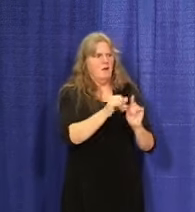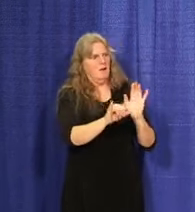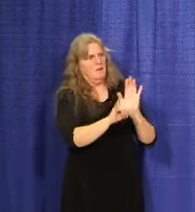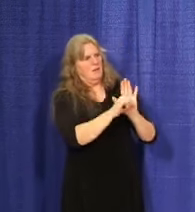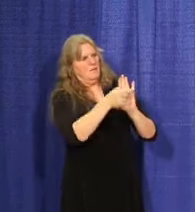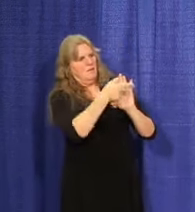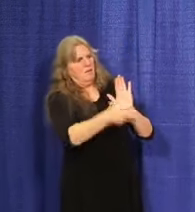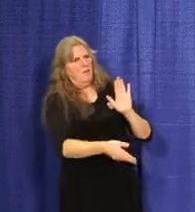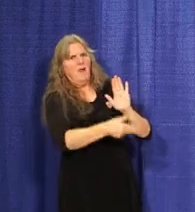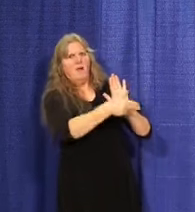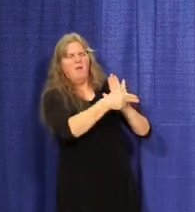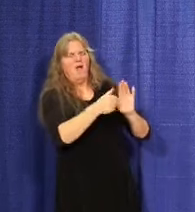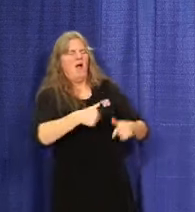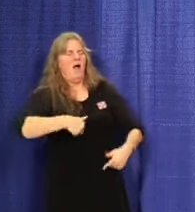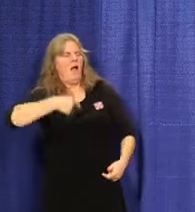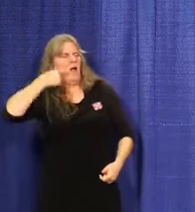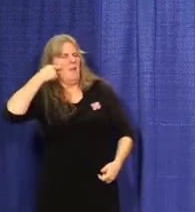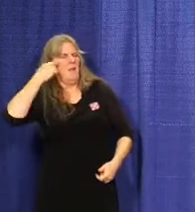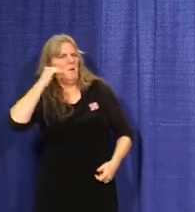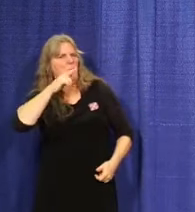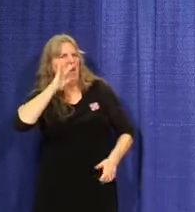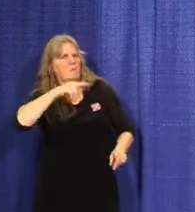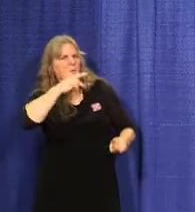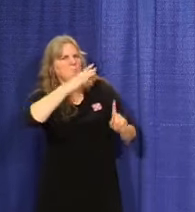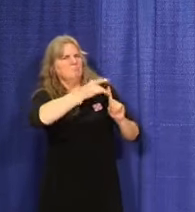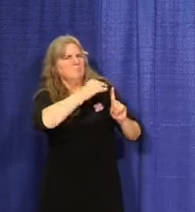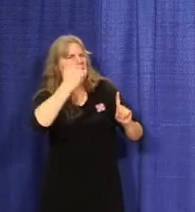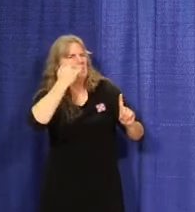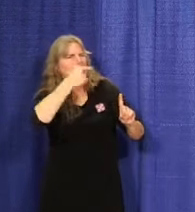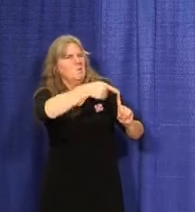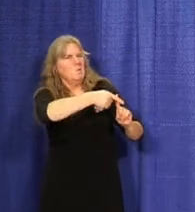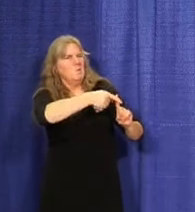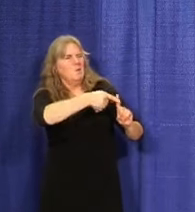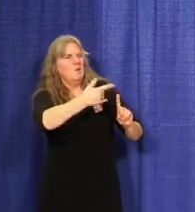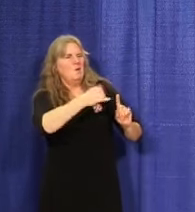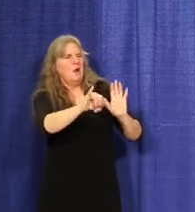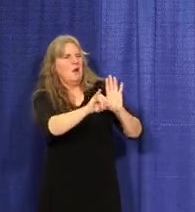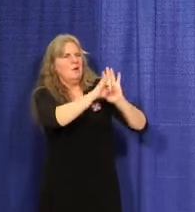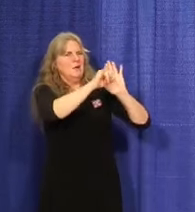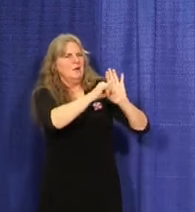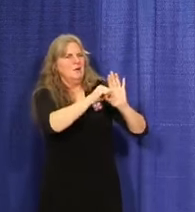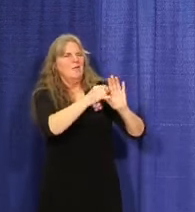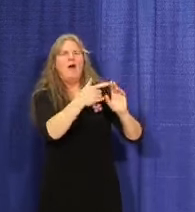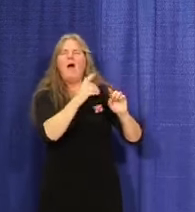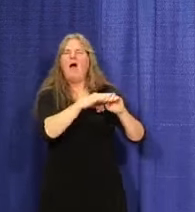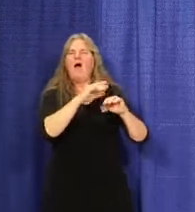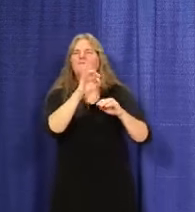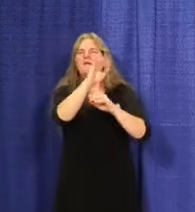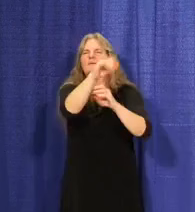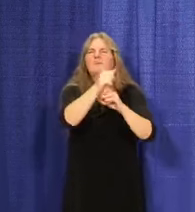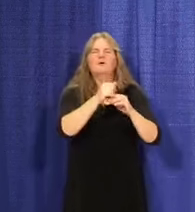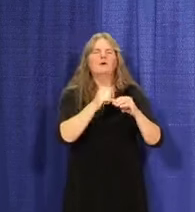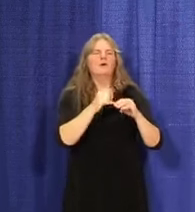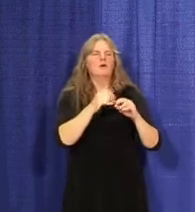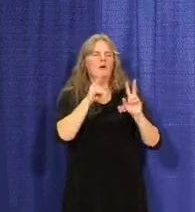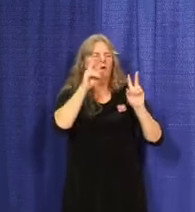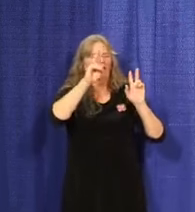they know who they are. We don't want to see them identified on social media and ashamed because they have COVID.